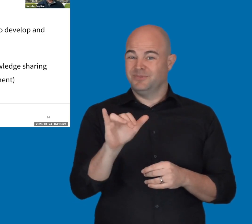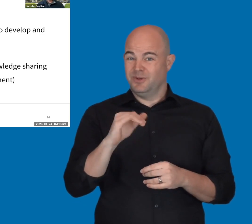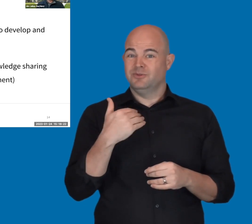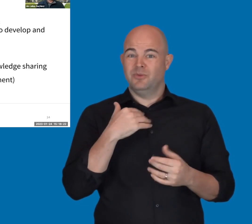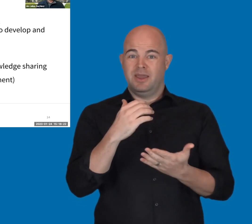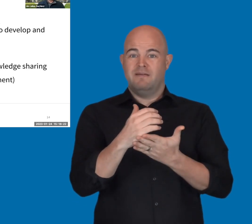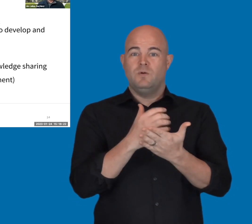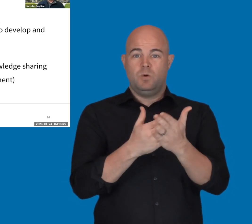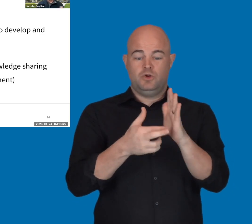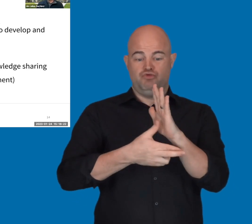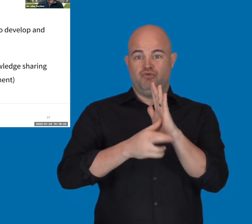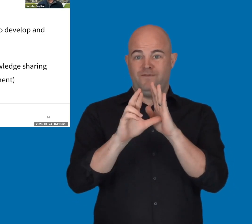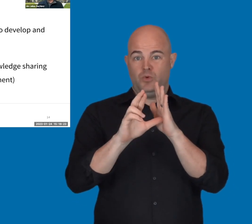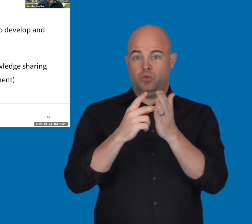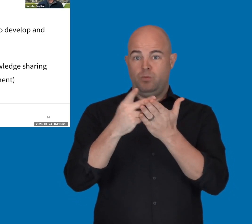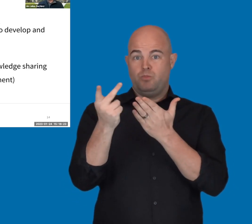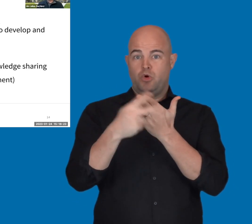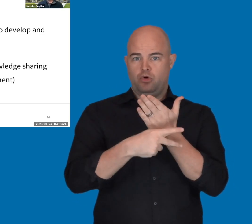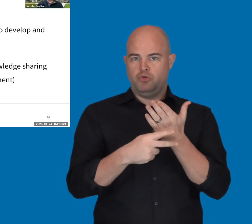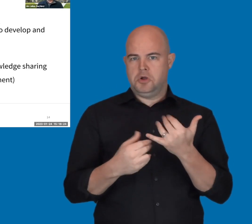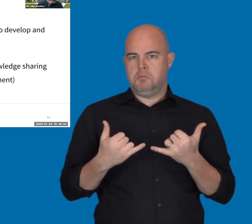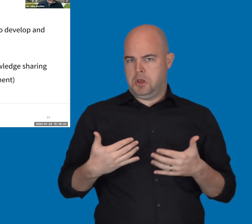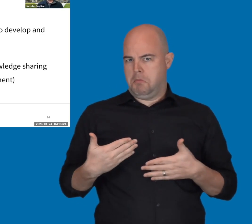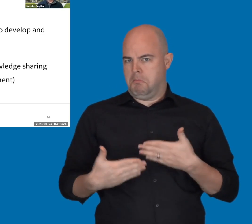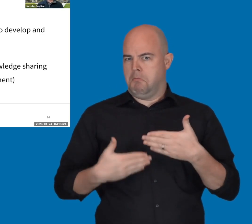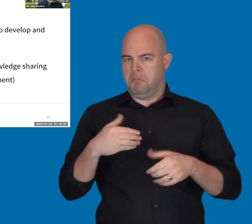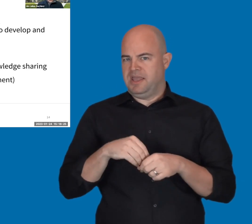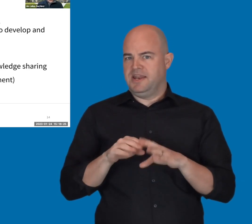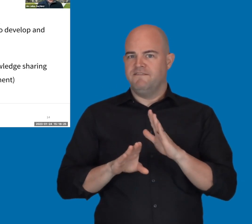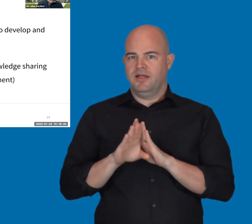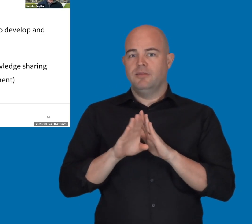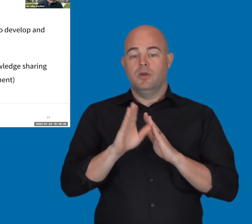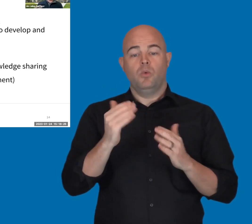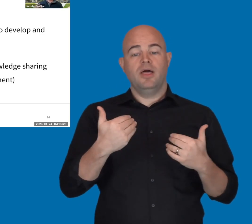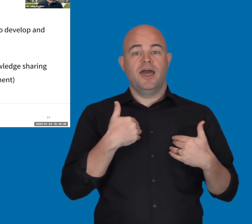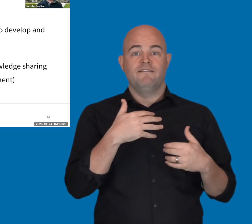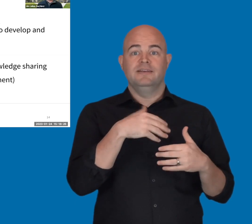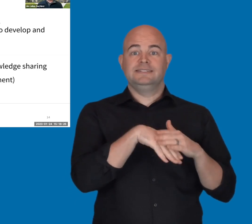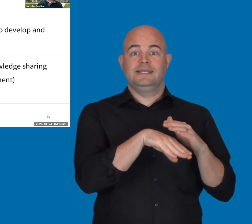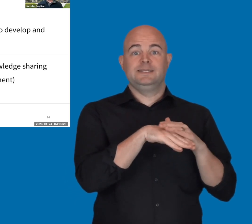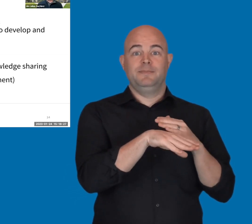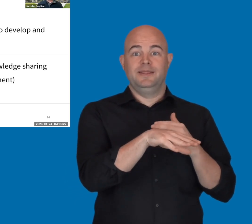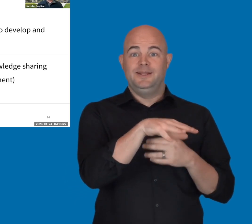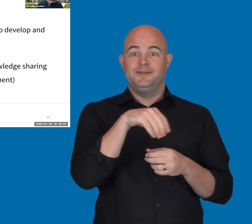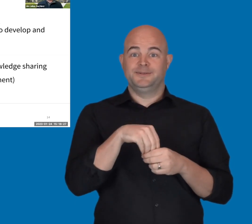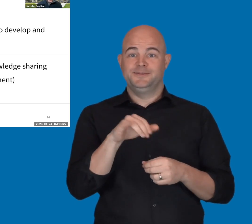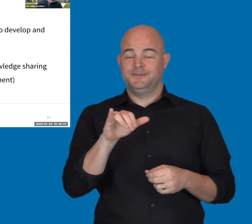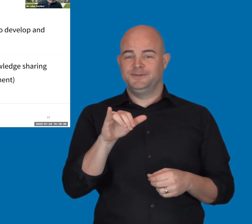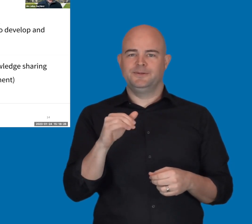with our instructional designer in offering some of those trainings to faculty and working directly alongside faculty when that's necessary.